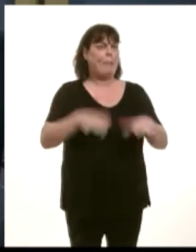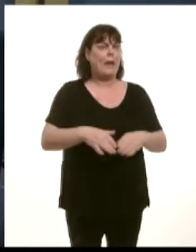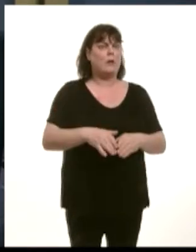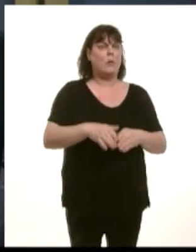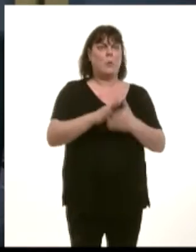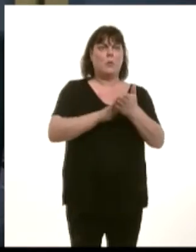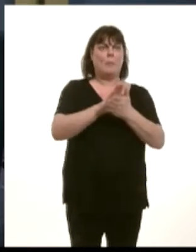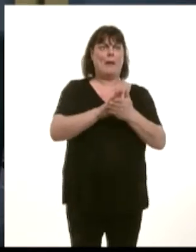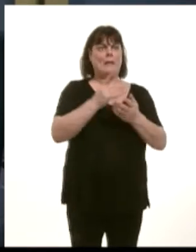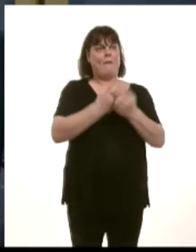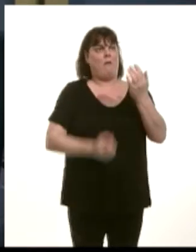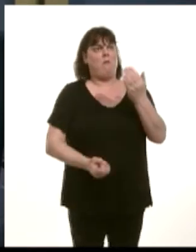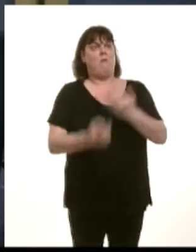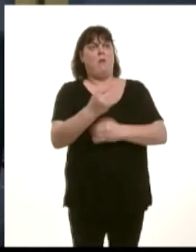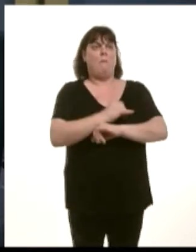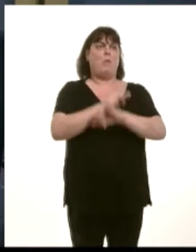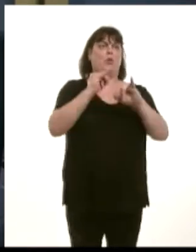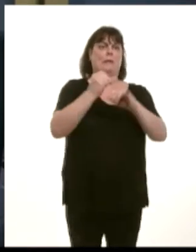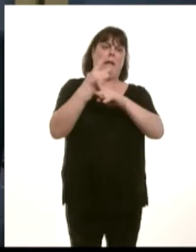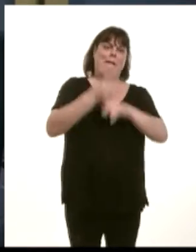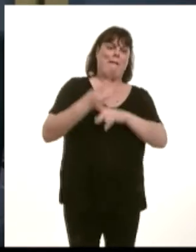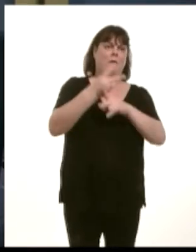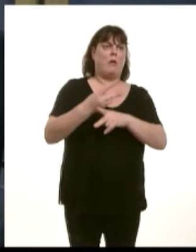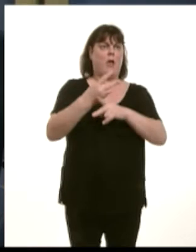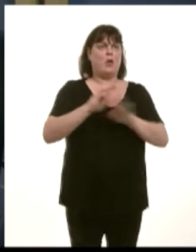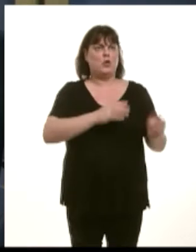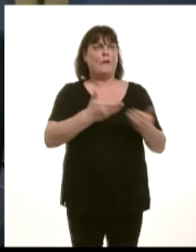care services, by streamlining flows of information about patients.